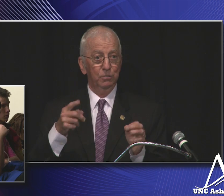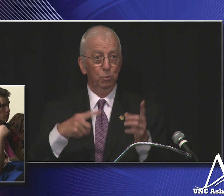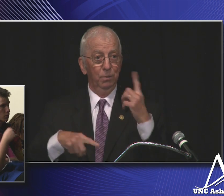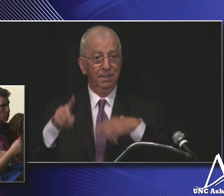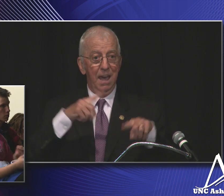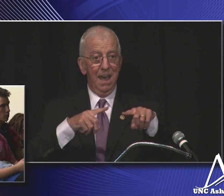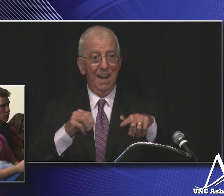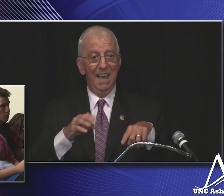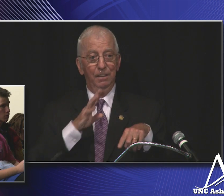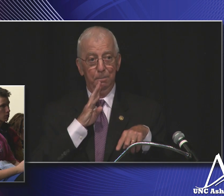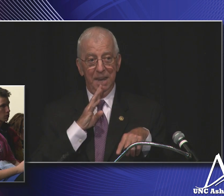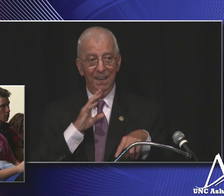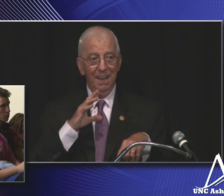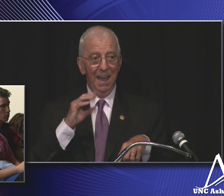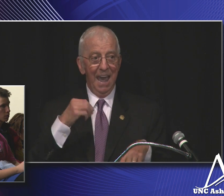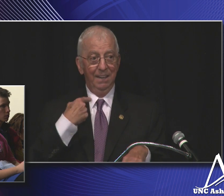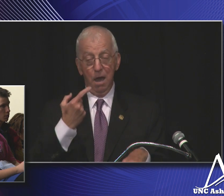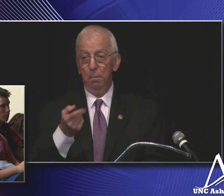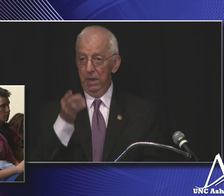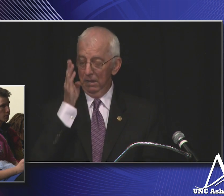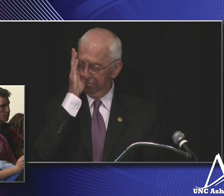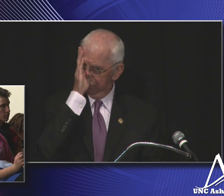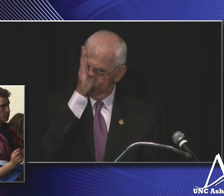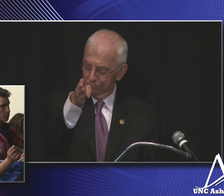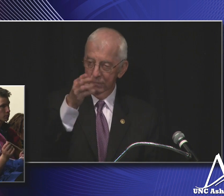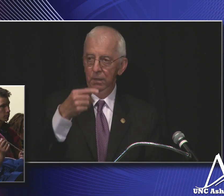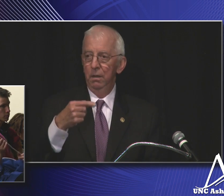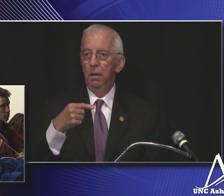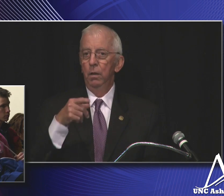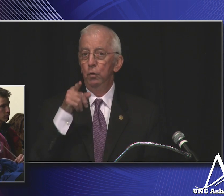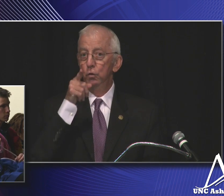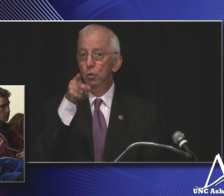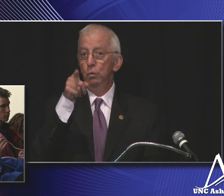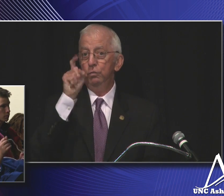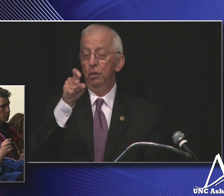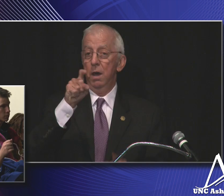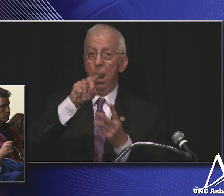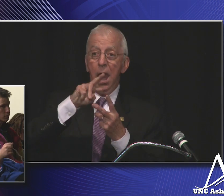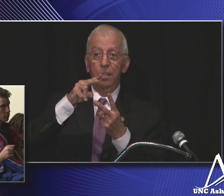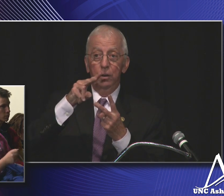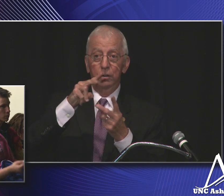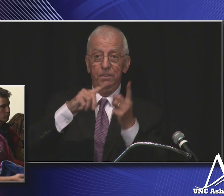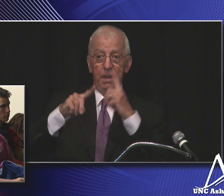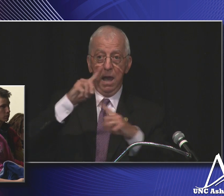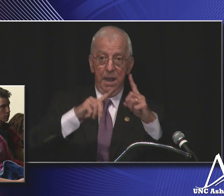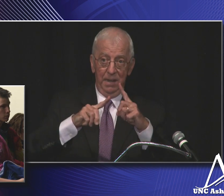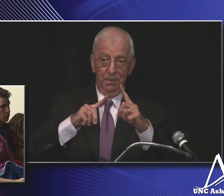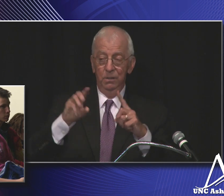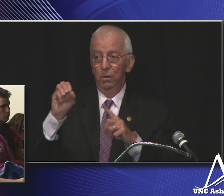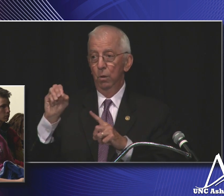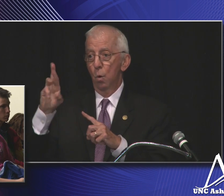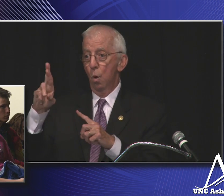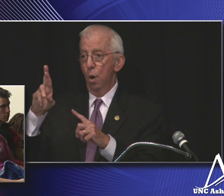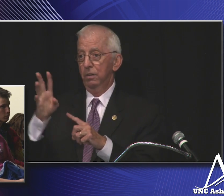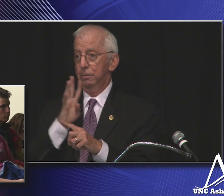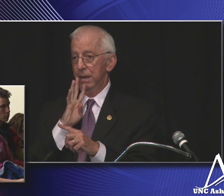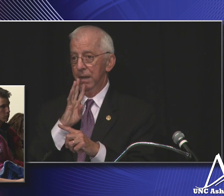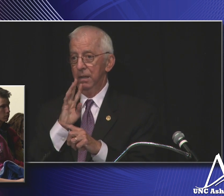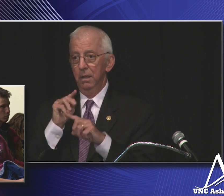to sign and speak. And tell me you should either sign or speak,